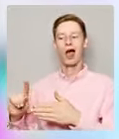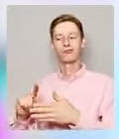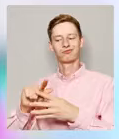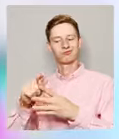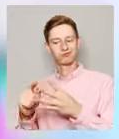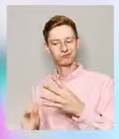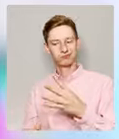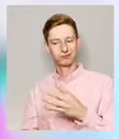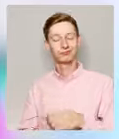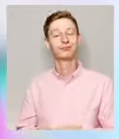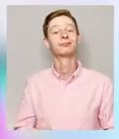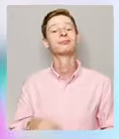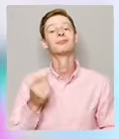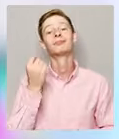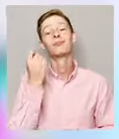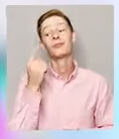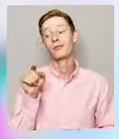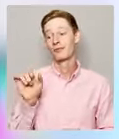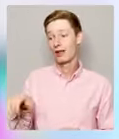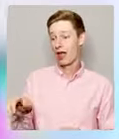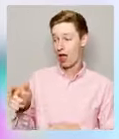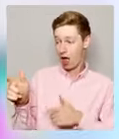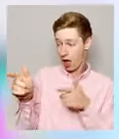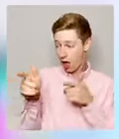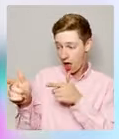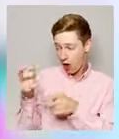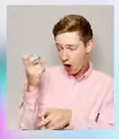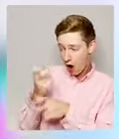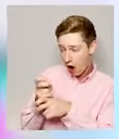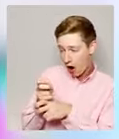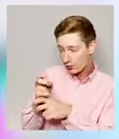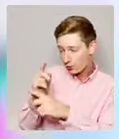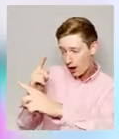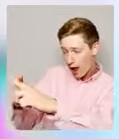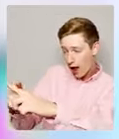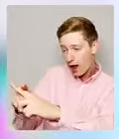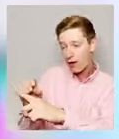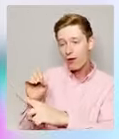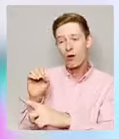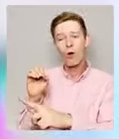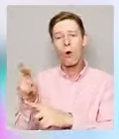this series of interactions can fail. The met weapon may be difficult to aim or may fall outta the hands.